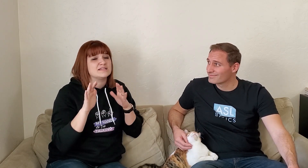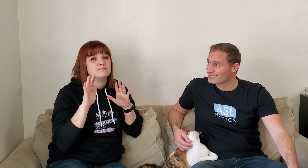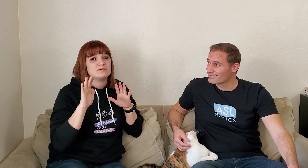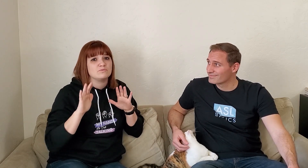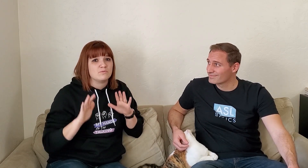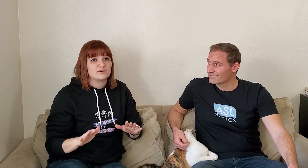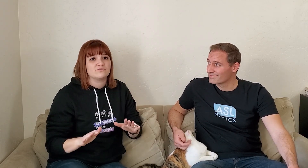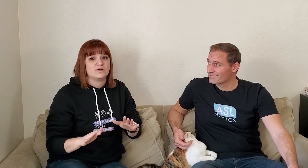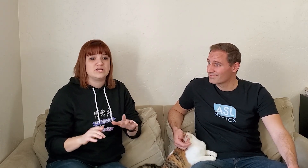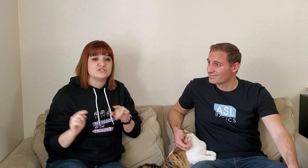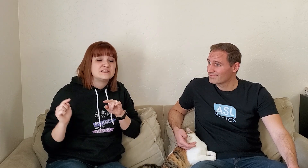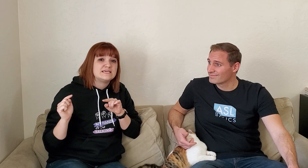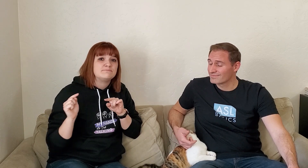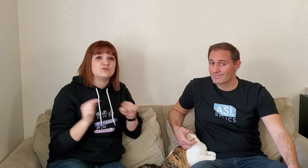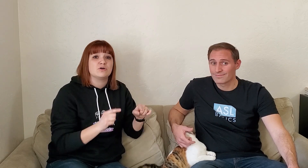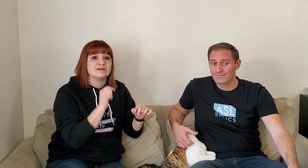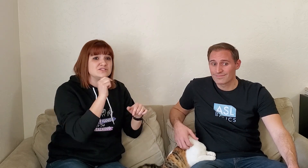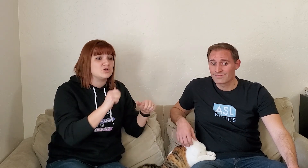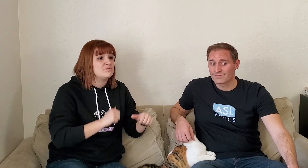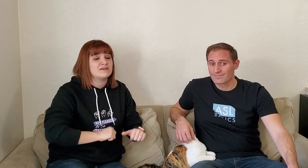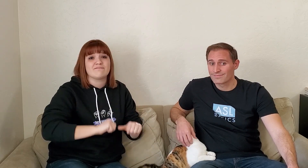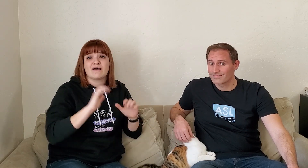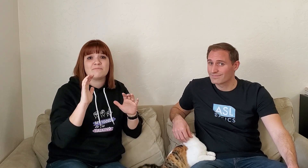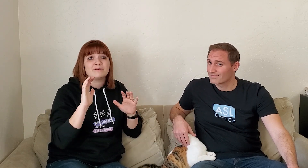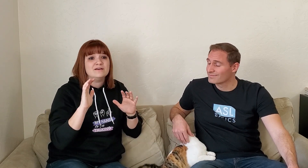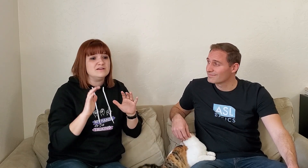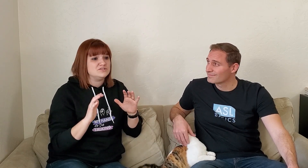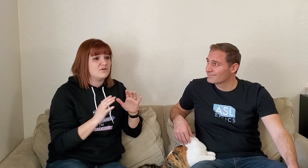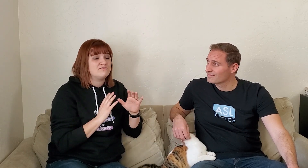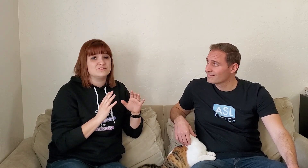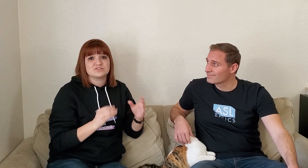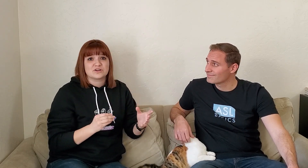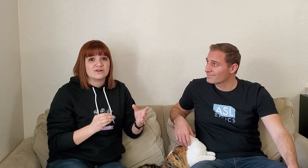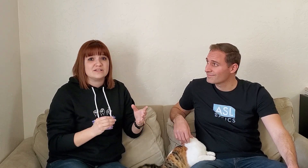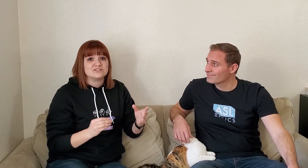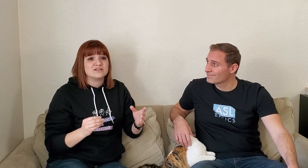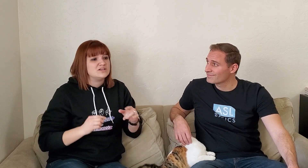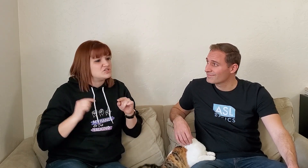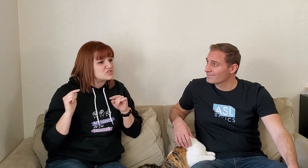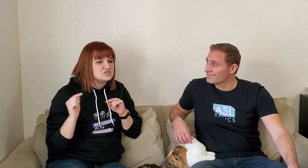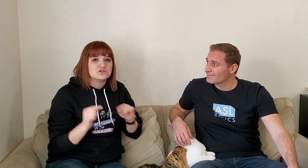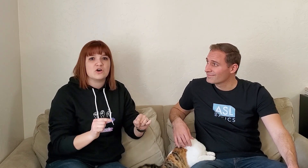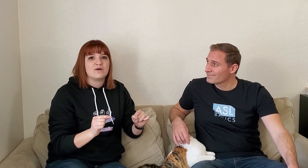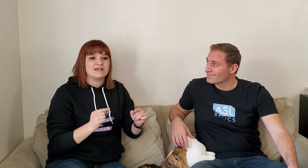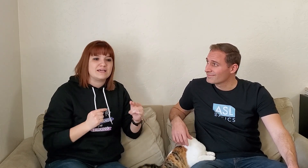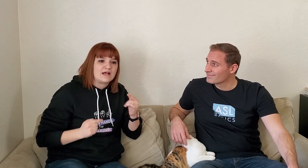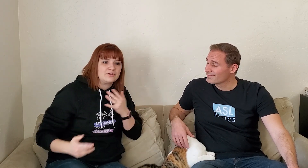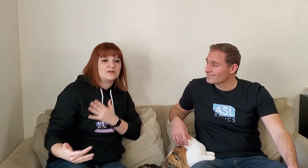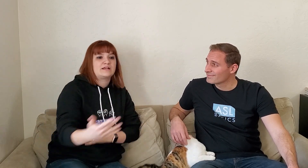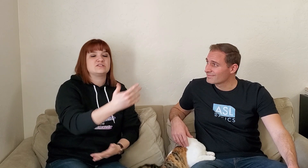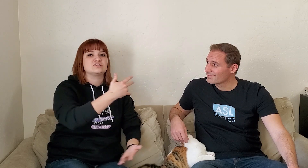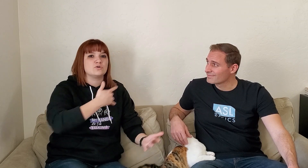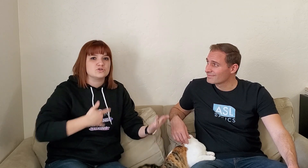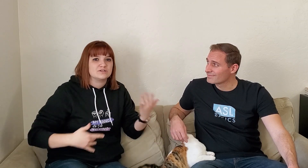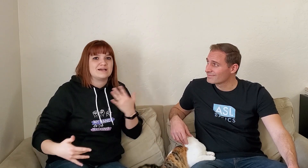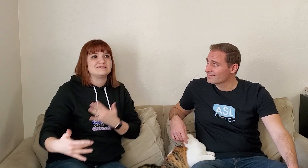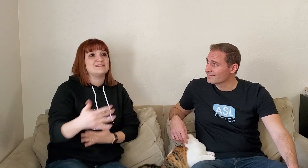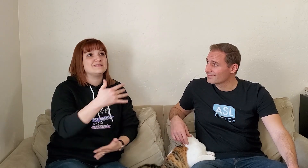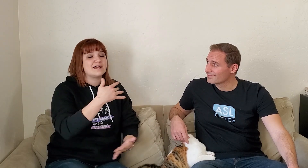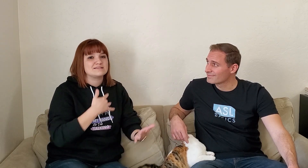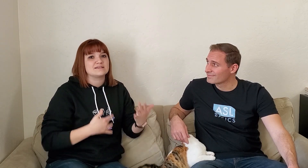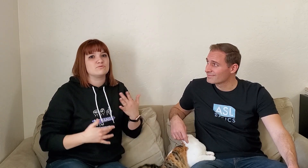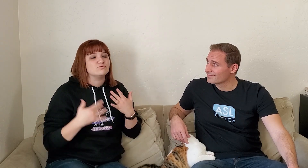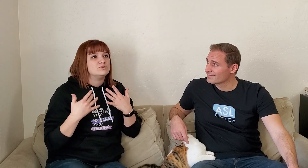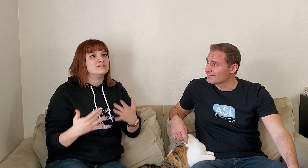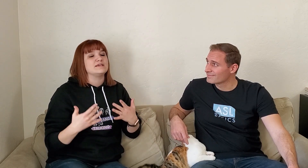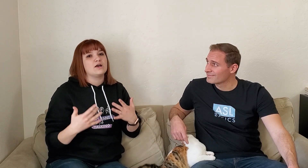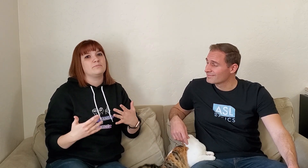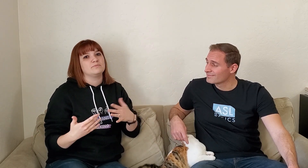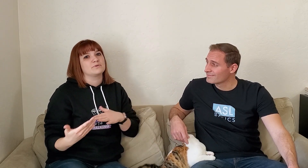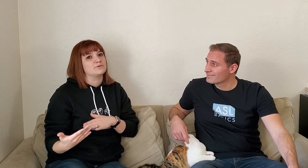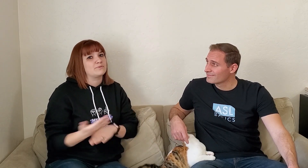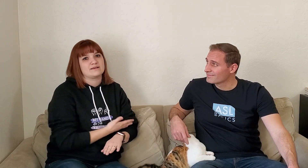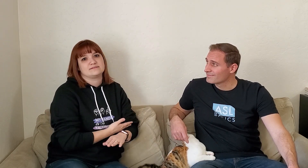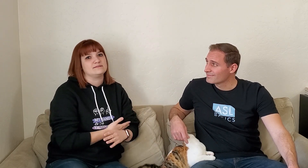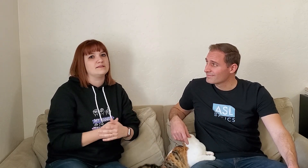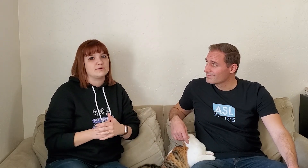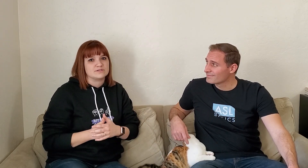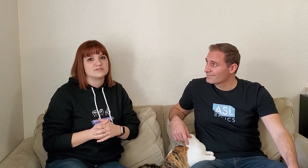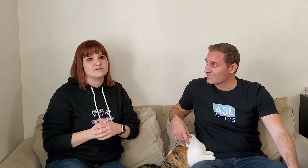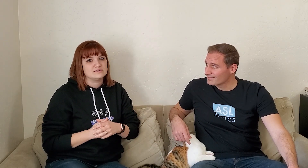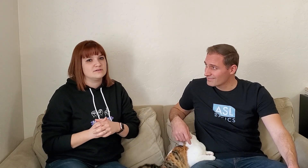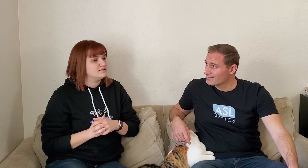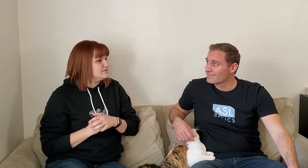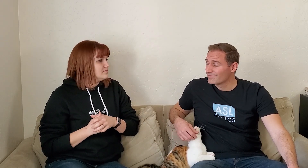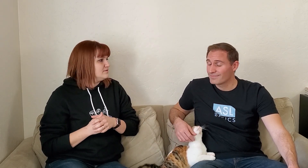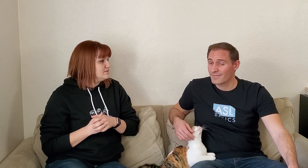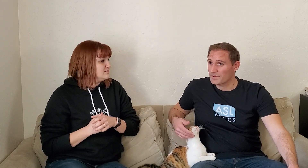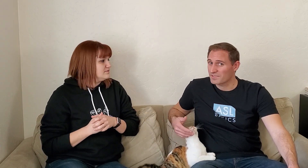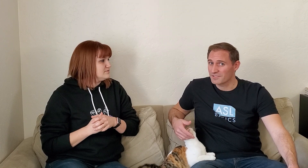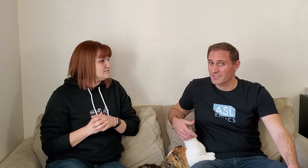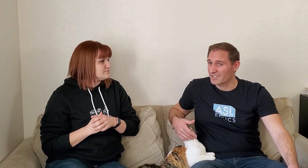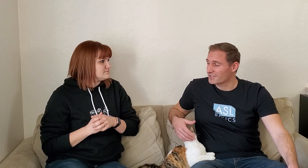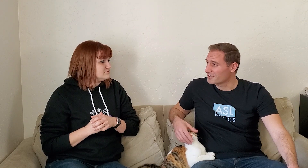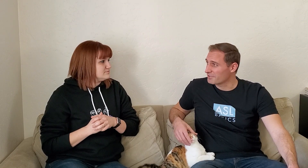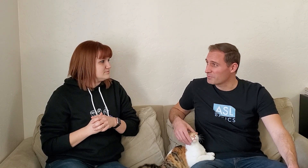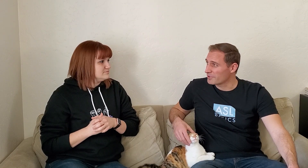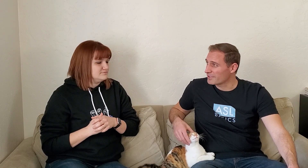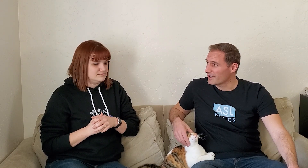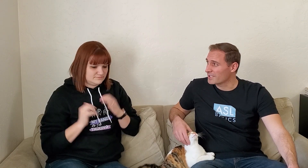can